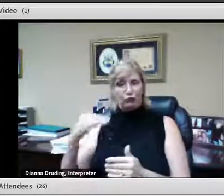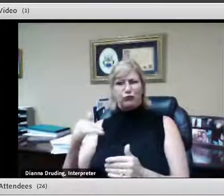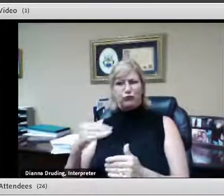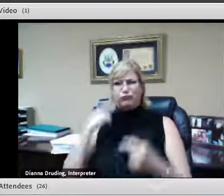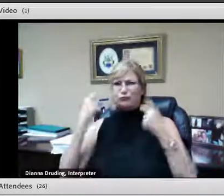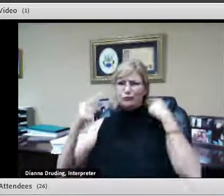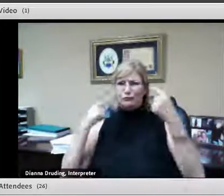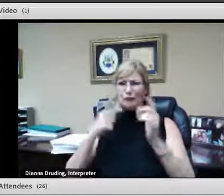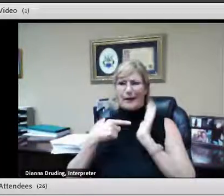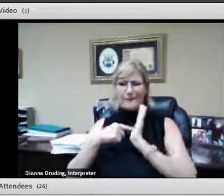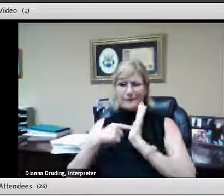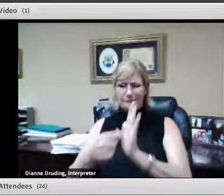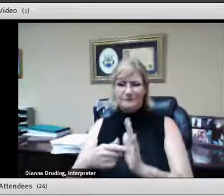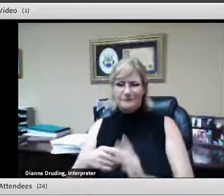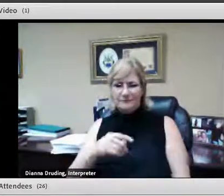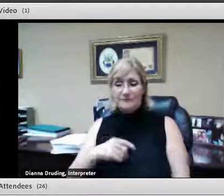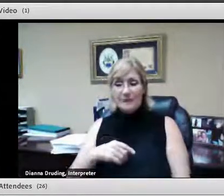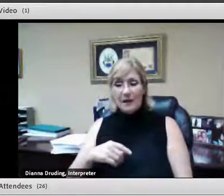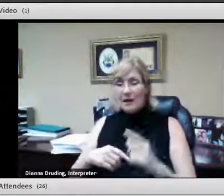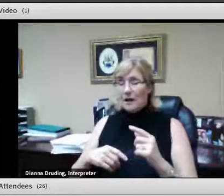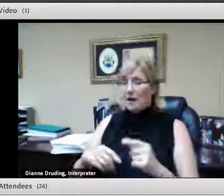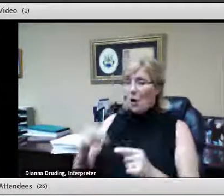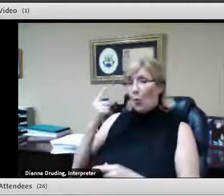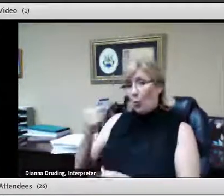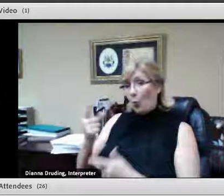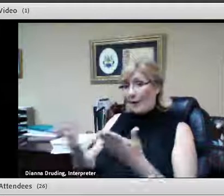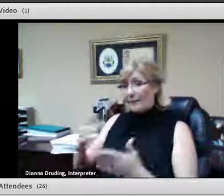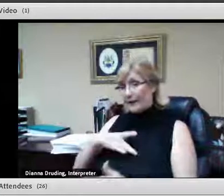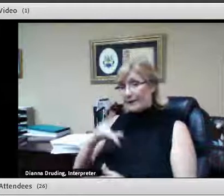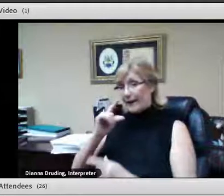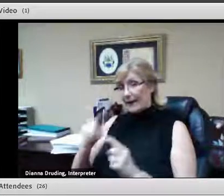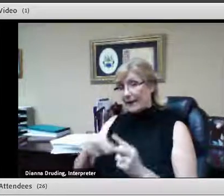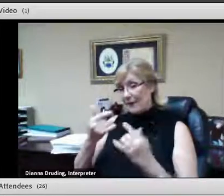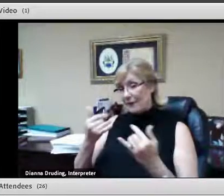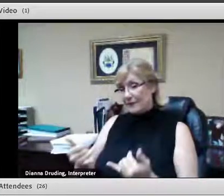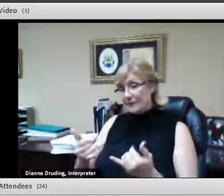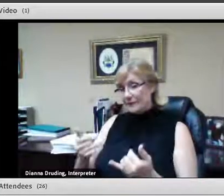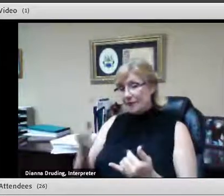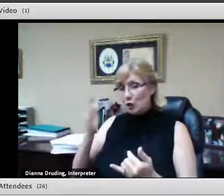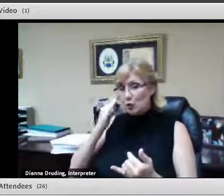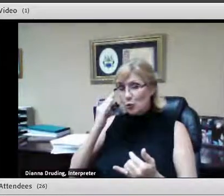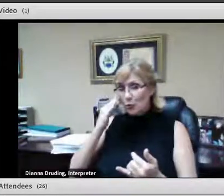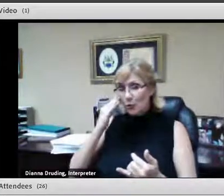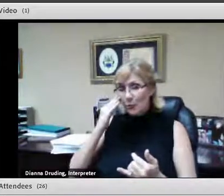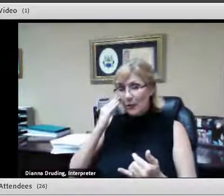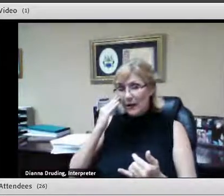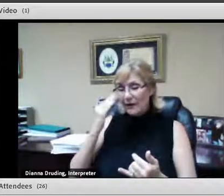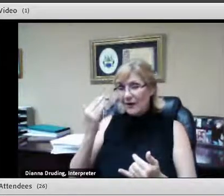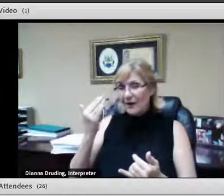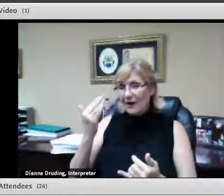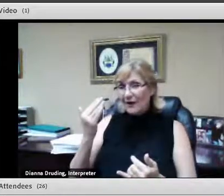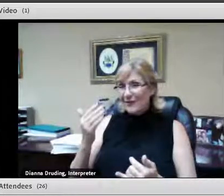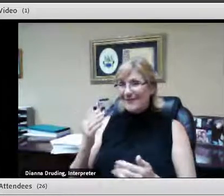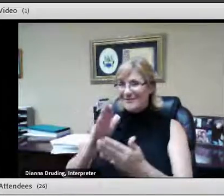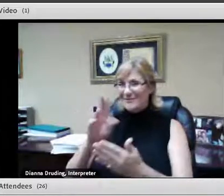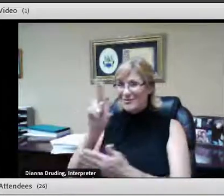Hilary: One extension that I like of this is if you know that "Fifty Nifty United States" song where it says